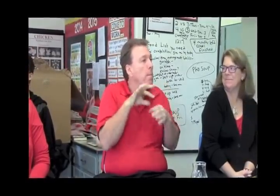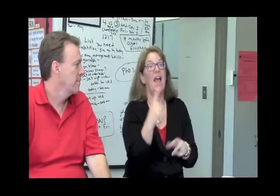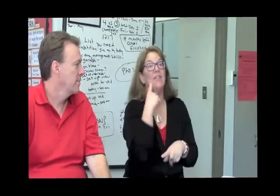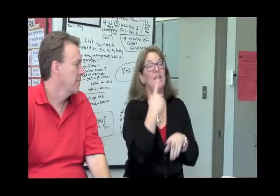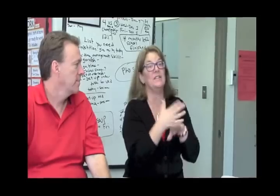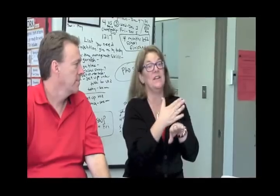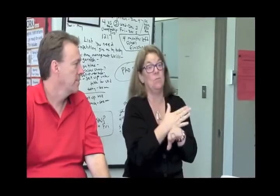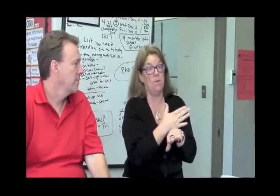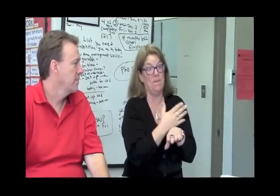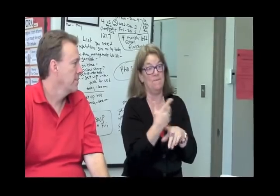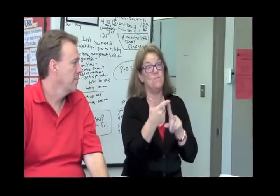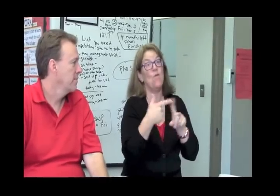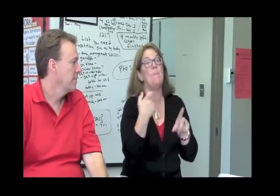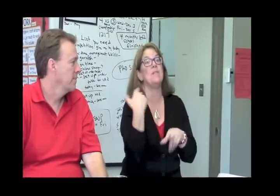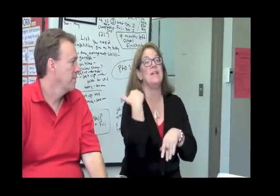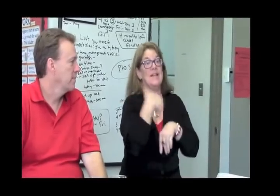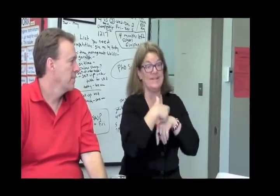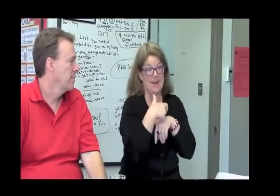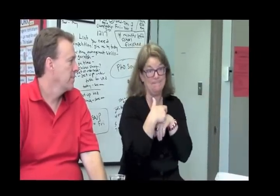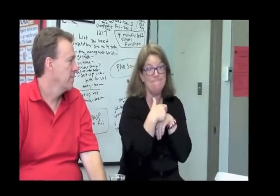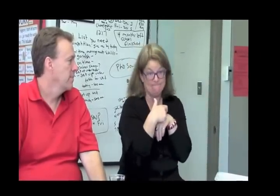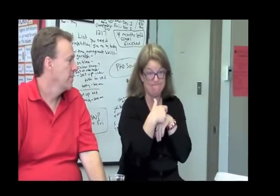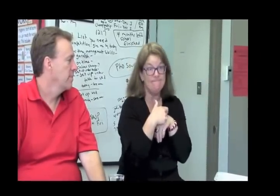Judge Mary: This was an improvement from the last time, yes...